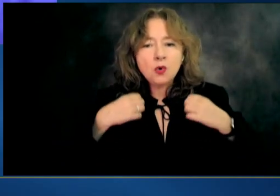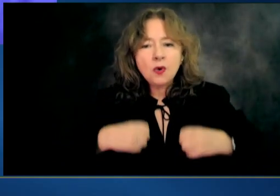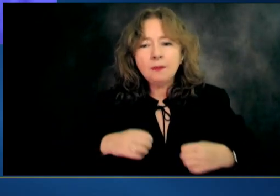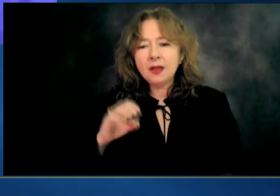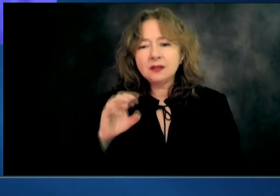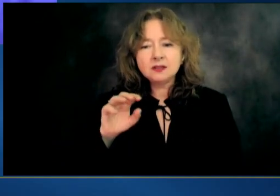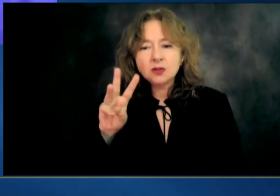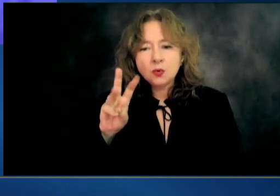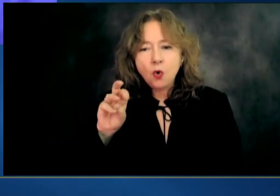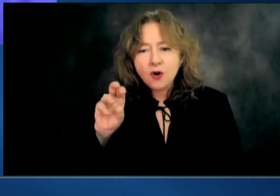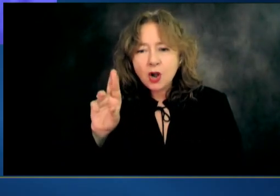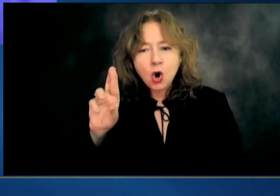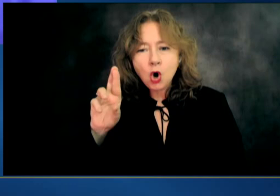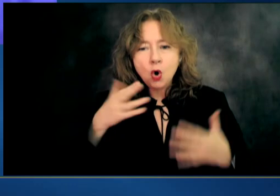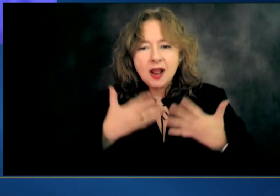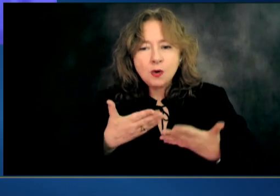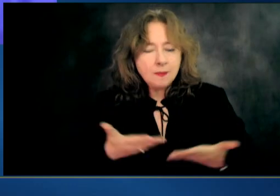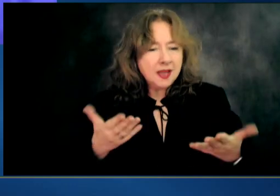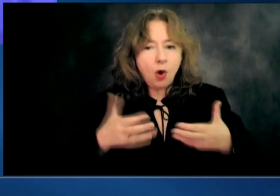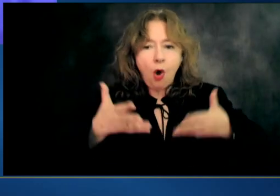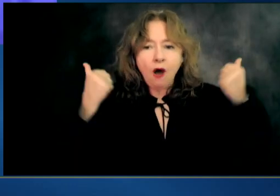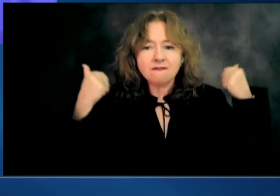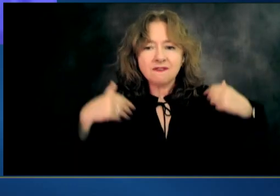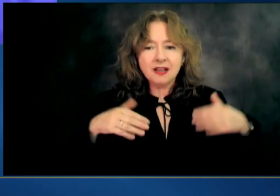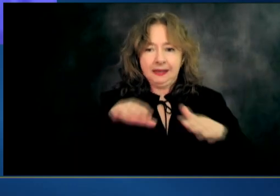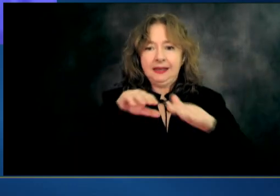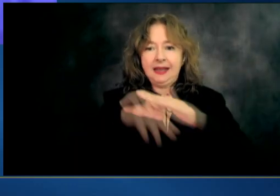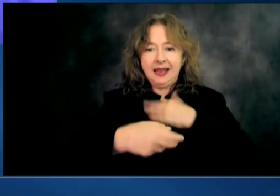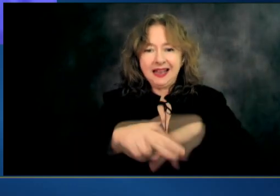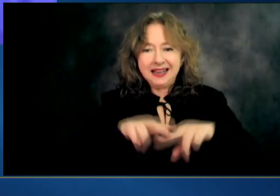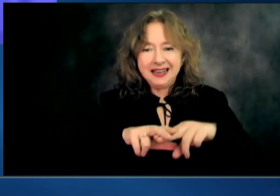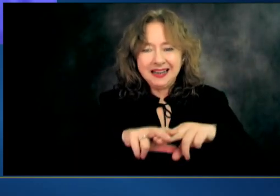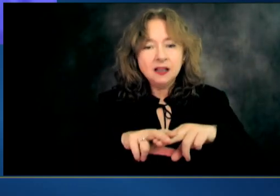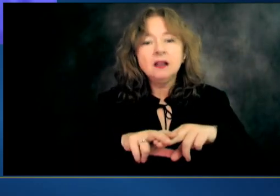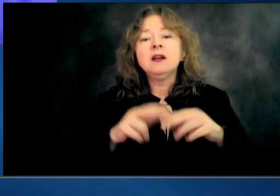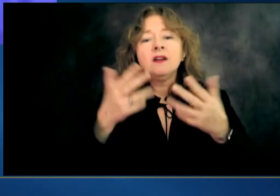but I know that when you leave this room, you will put that warrior equipment back on and